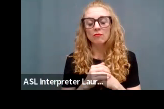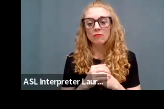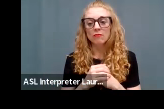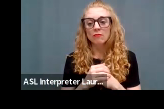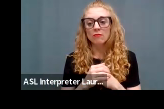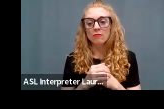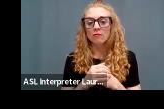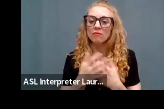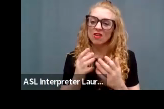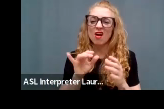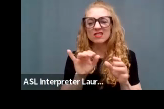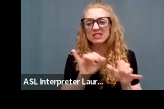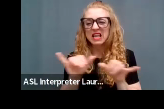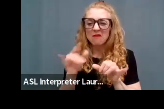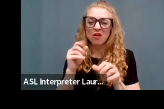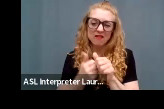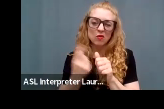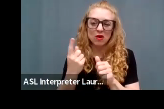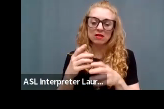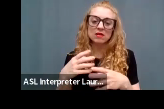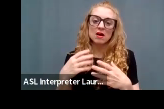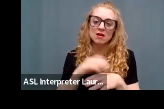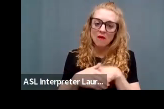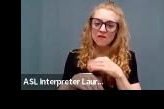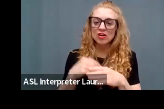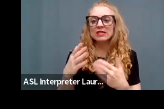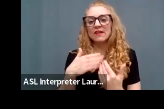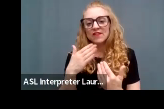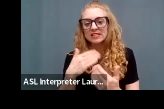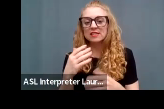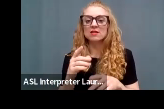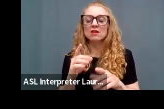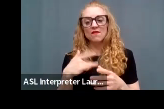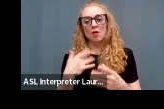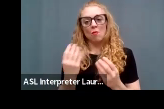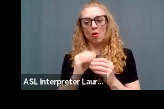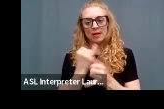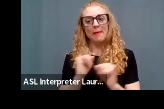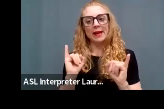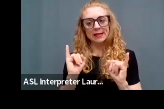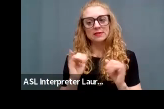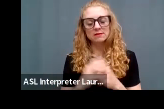coming to convenience and whatnot but autonomy and Independence and this is the driving force